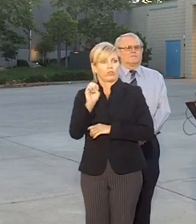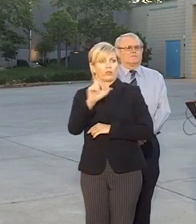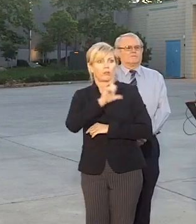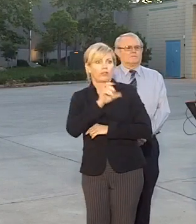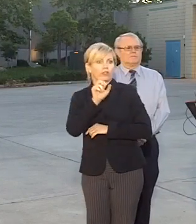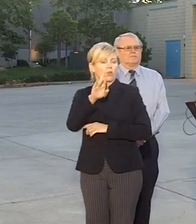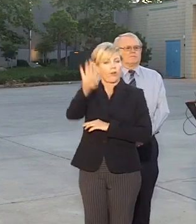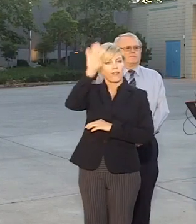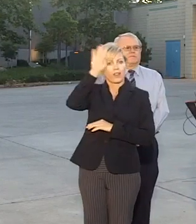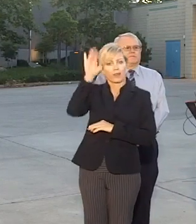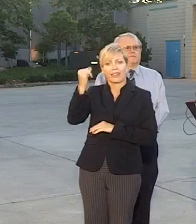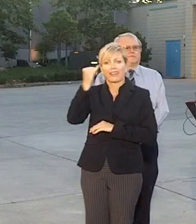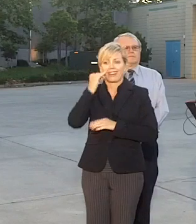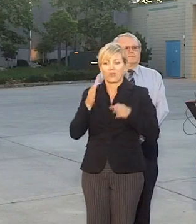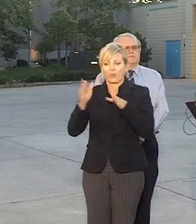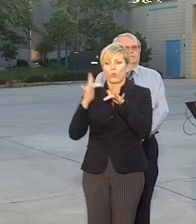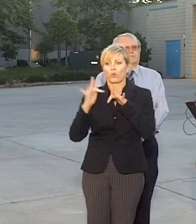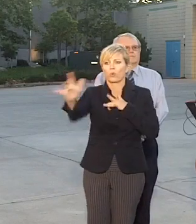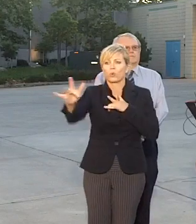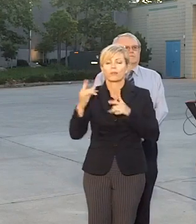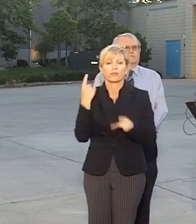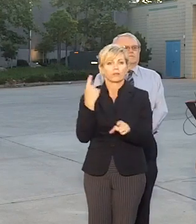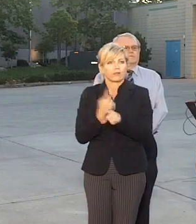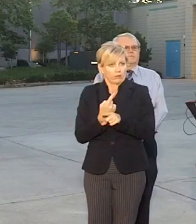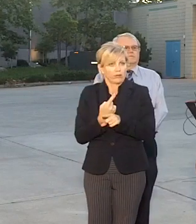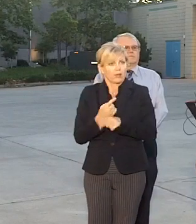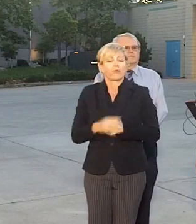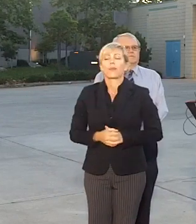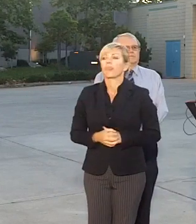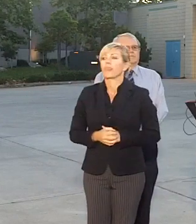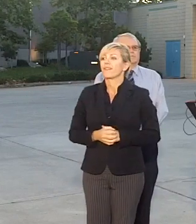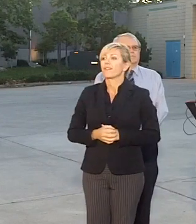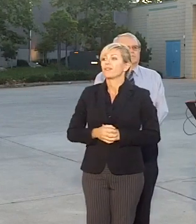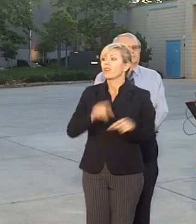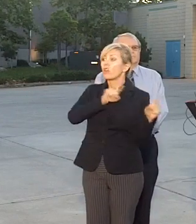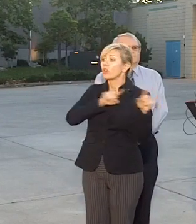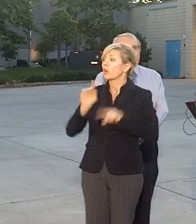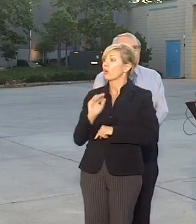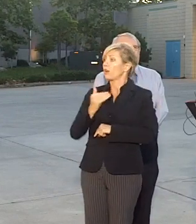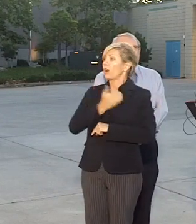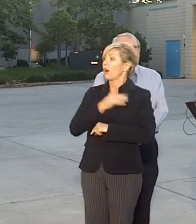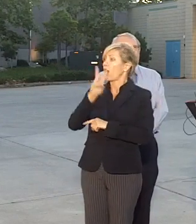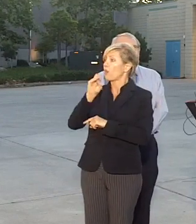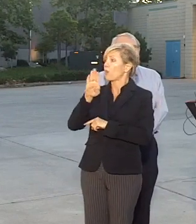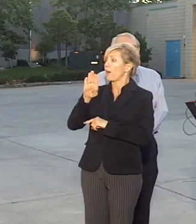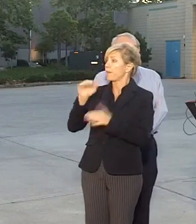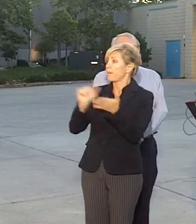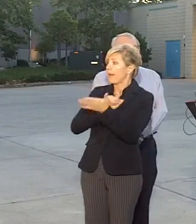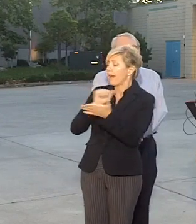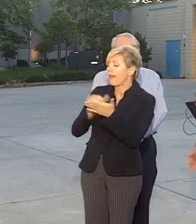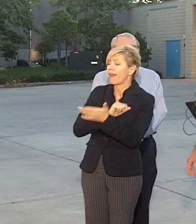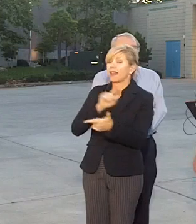appreciated matter i refer you to our website and our social media facebook and twitter with updates